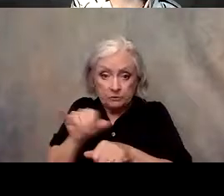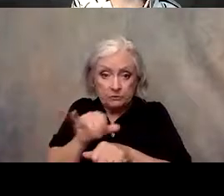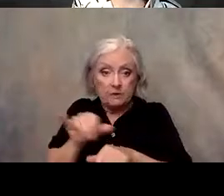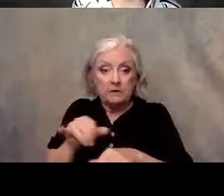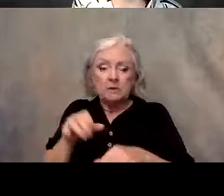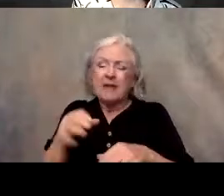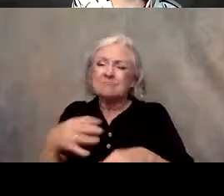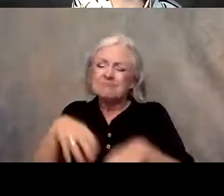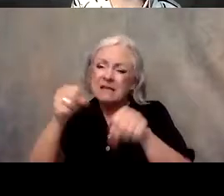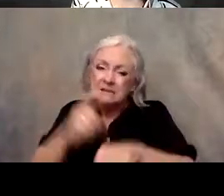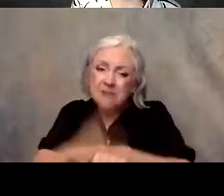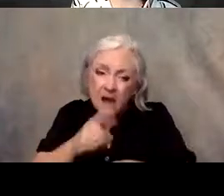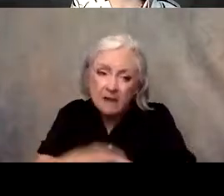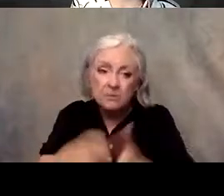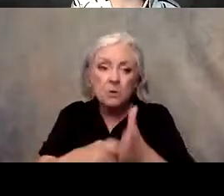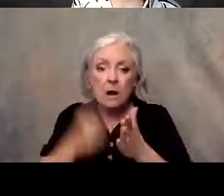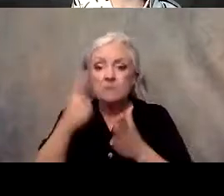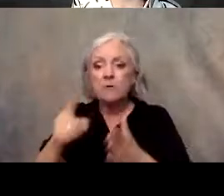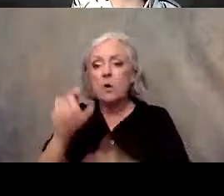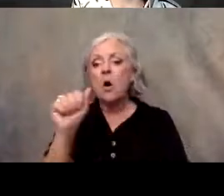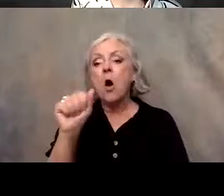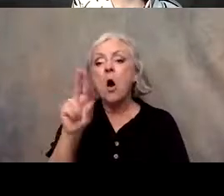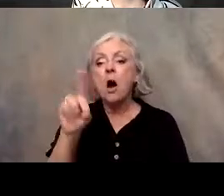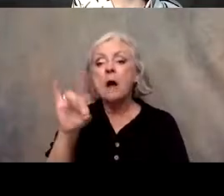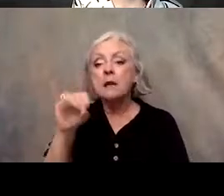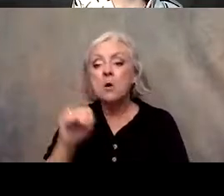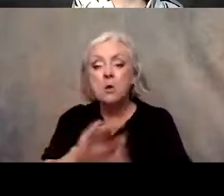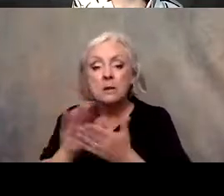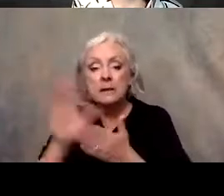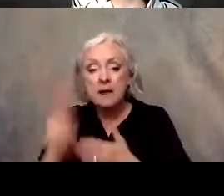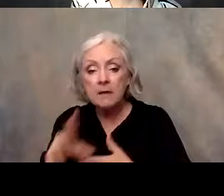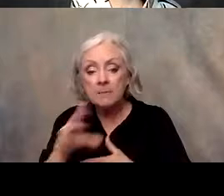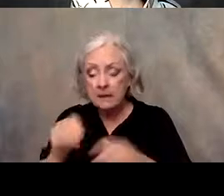required for audio cleanup and engineering, as well as any dubbing